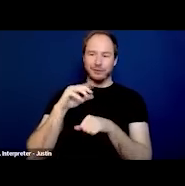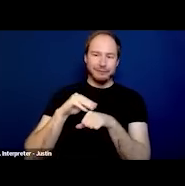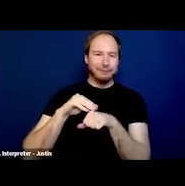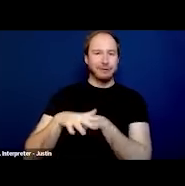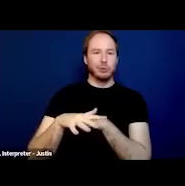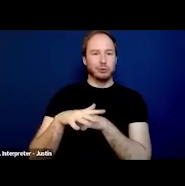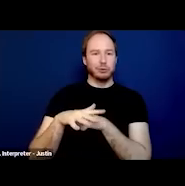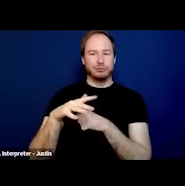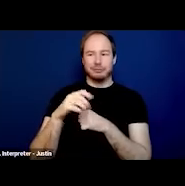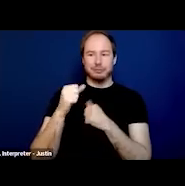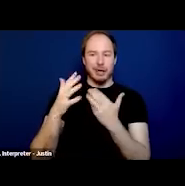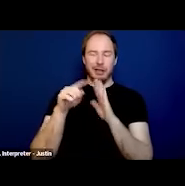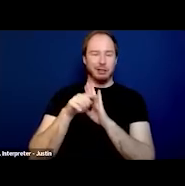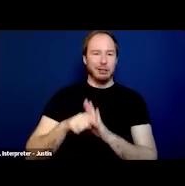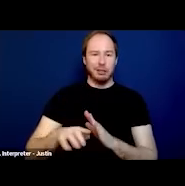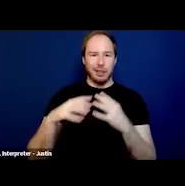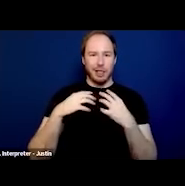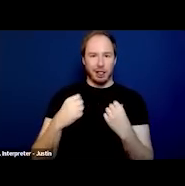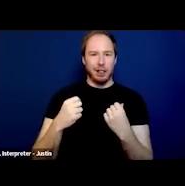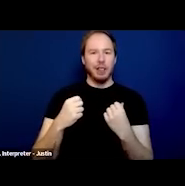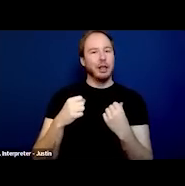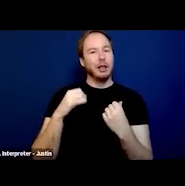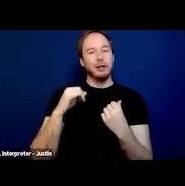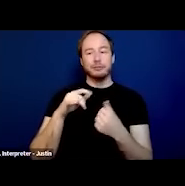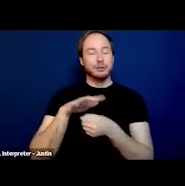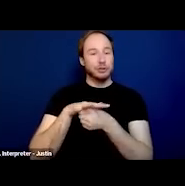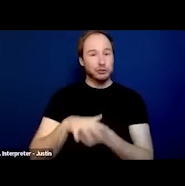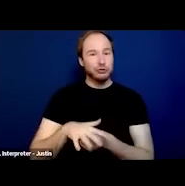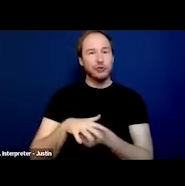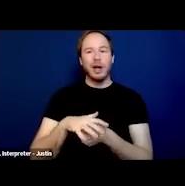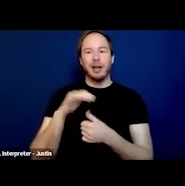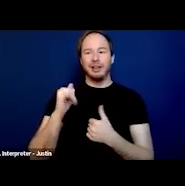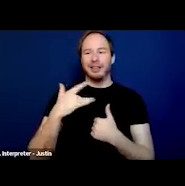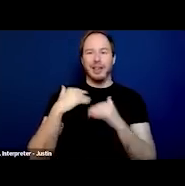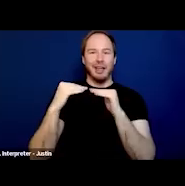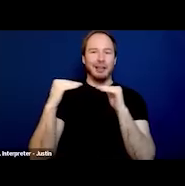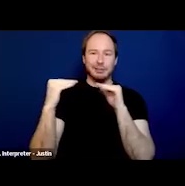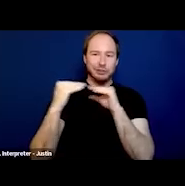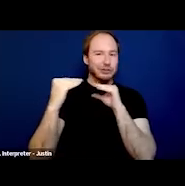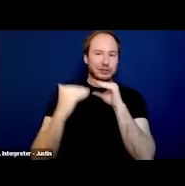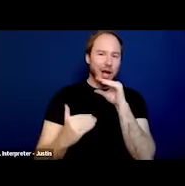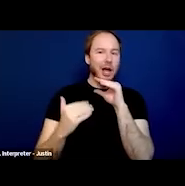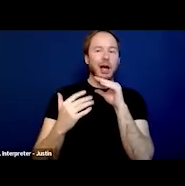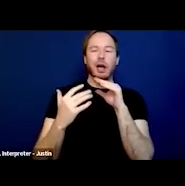that are shown right below them. And the stress and the injustices, and the victimization, and the harshness of the streets